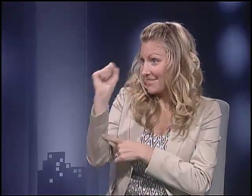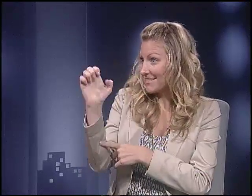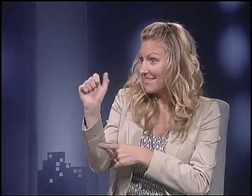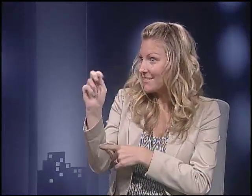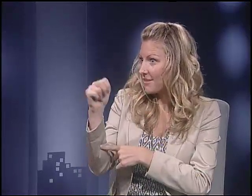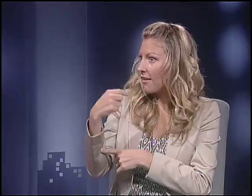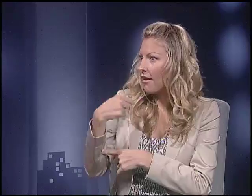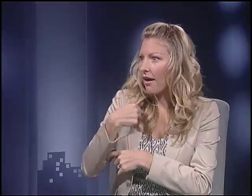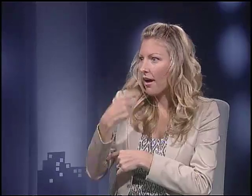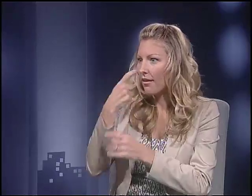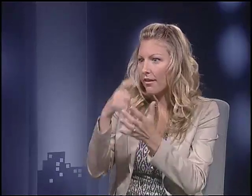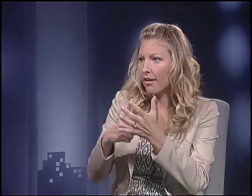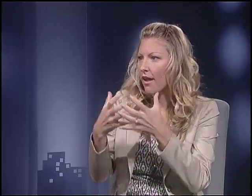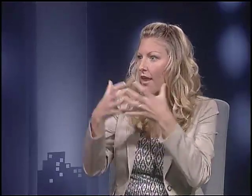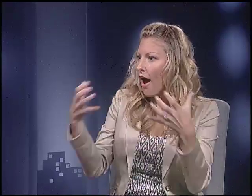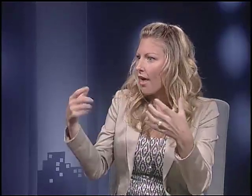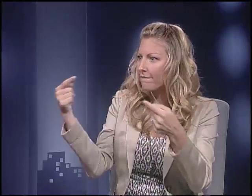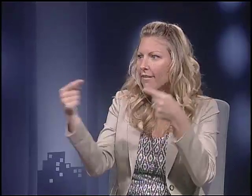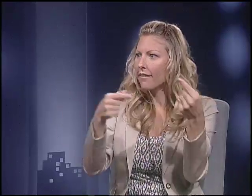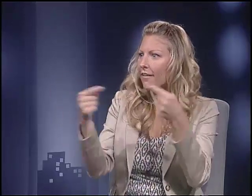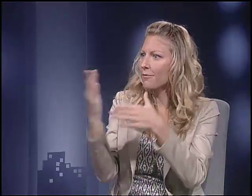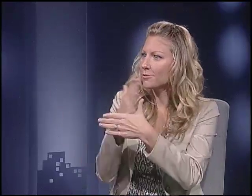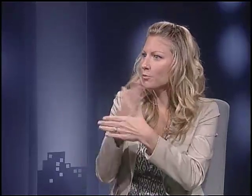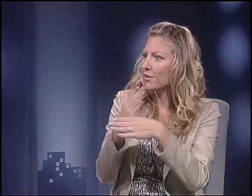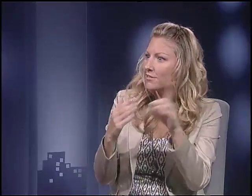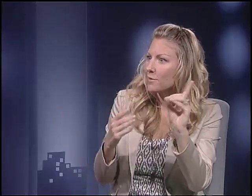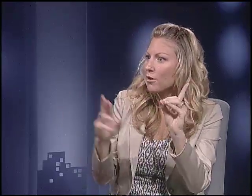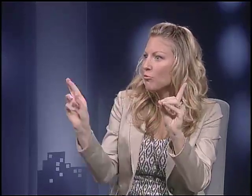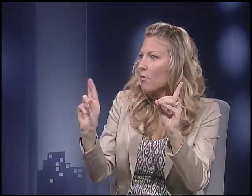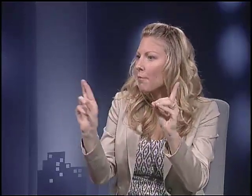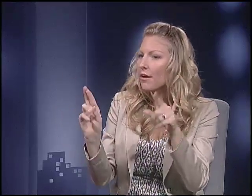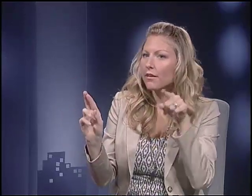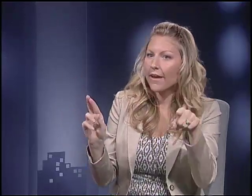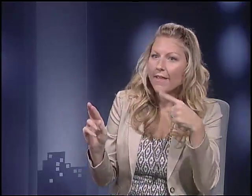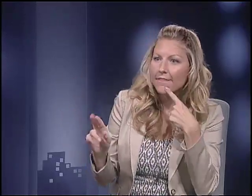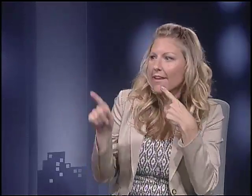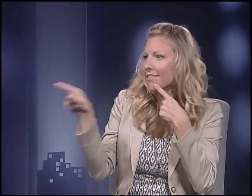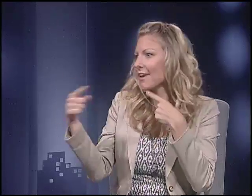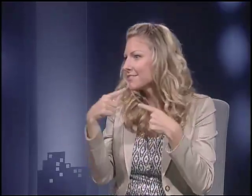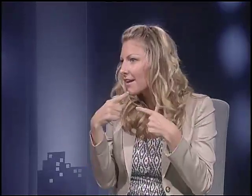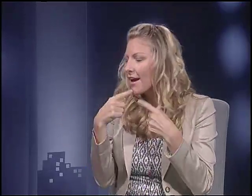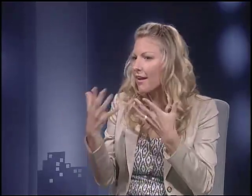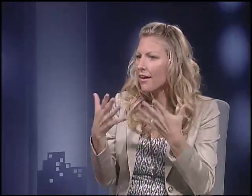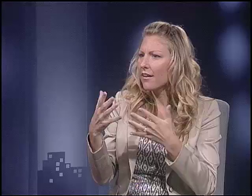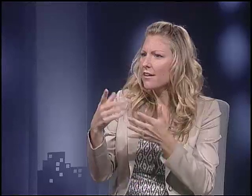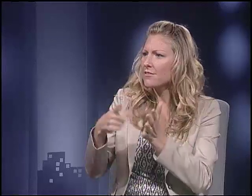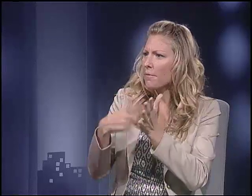in this political season, I notice there's so much controversy between the Democrats and Republicans.